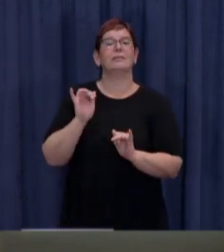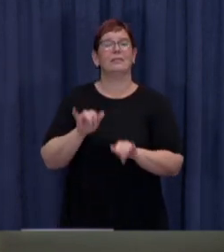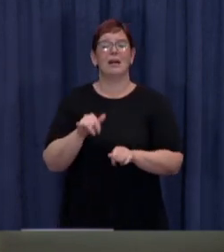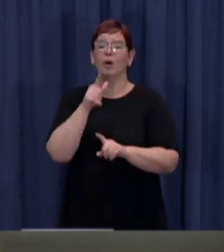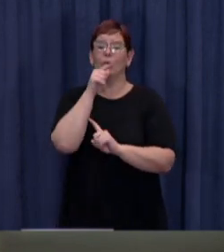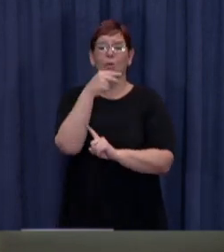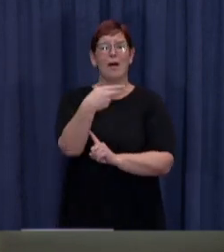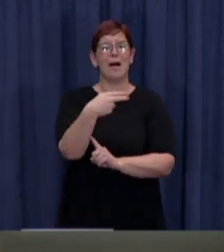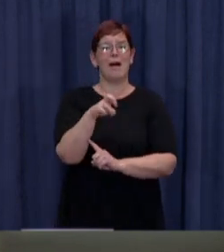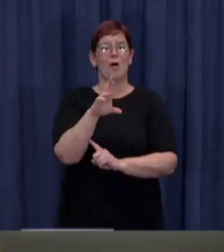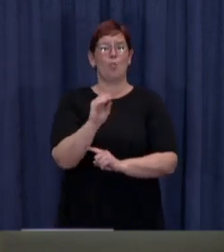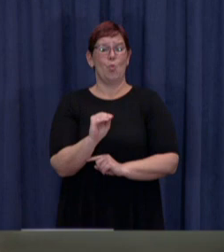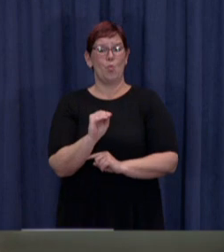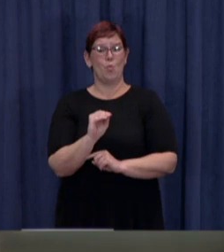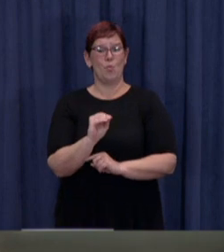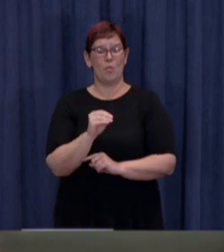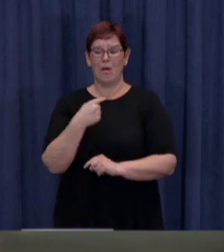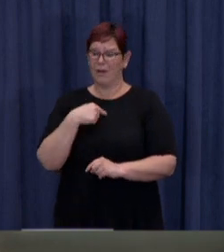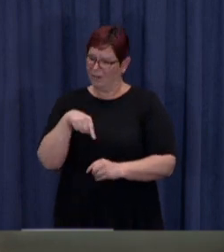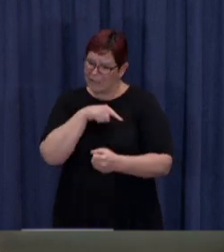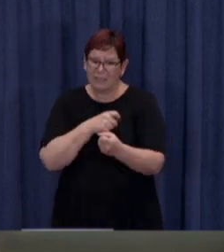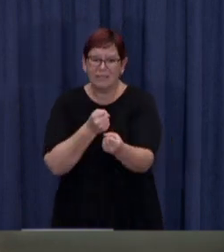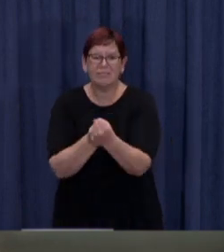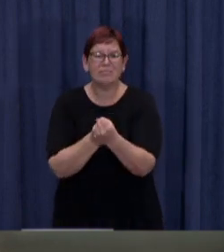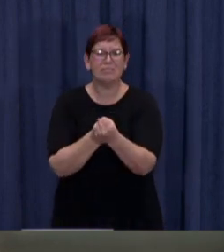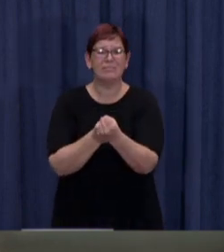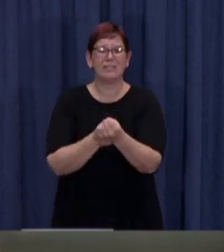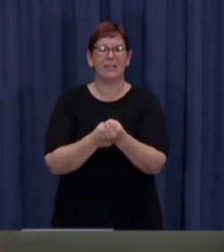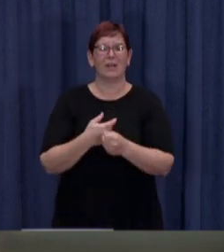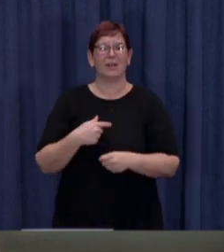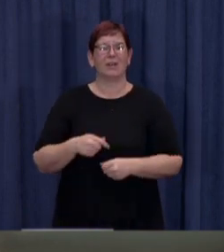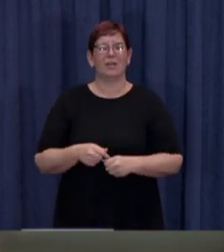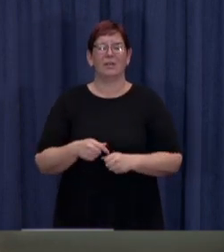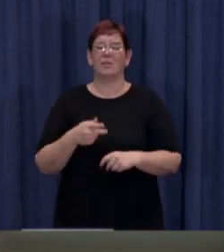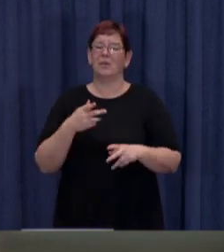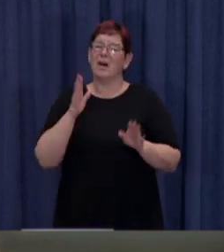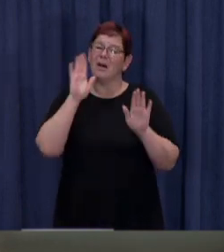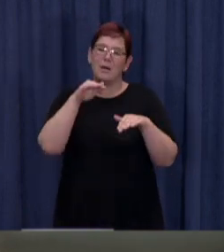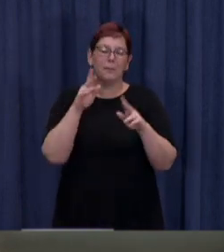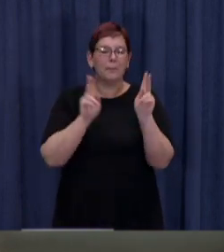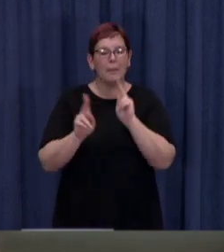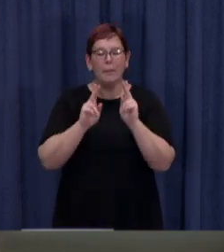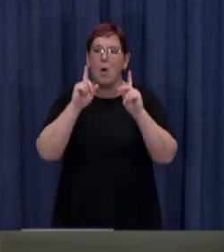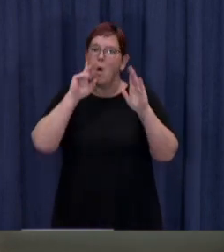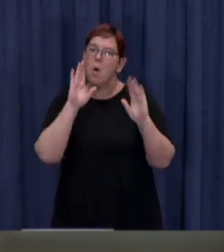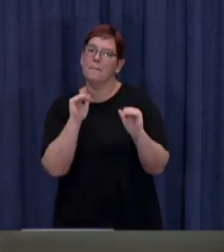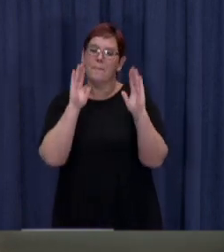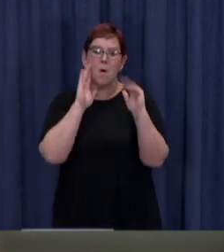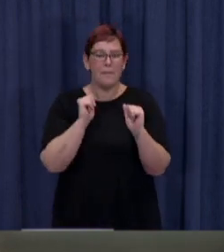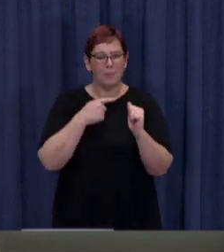that we'll get through this and the more they cooperate the faster we'll be through it Michelle Canadian Press